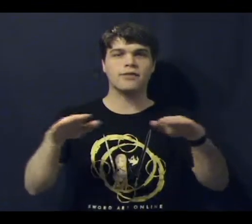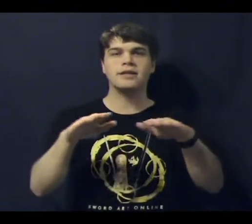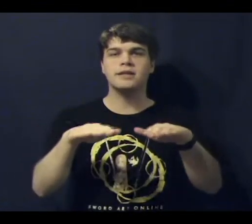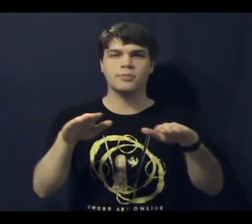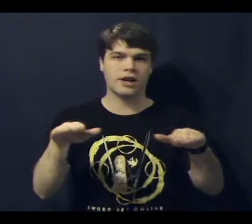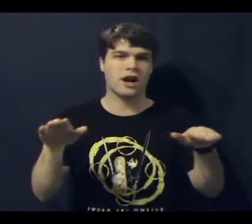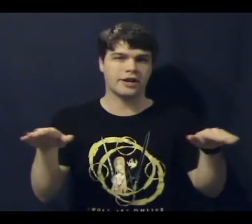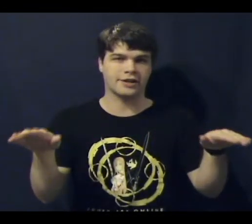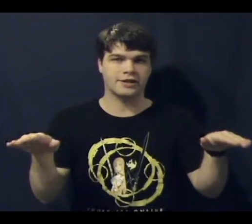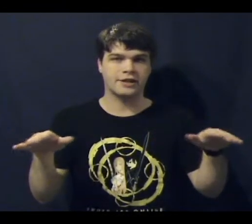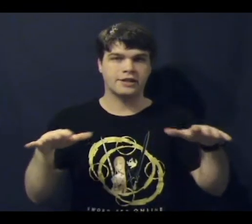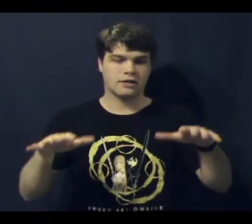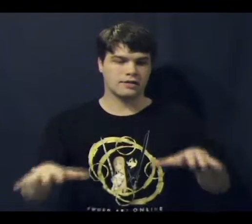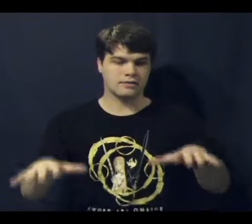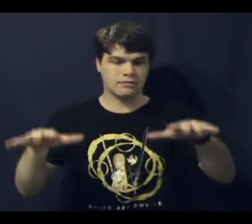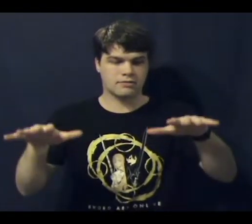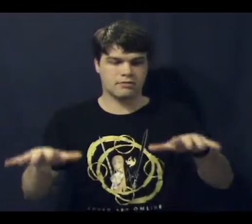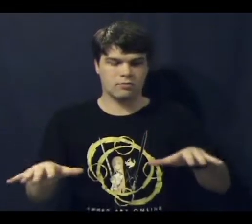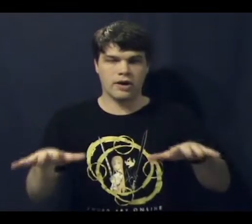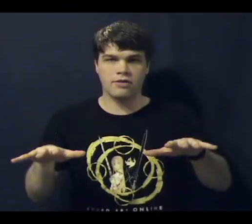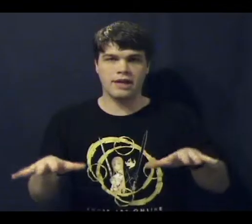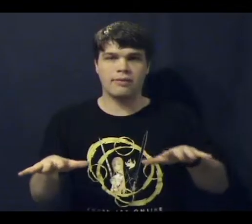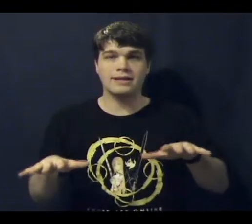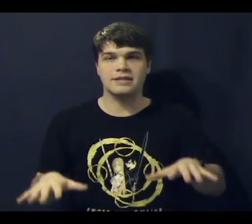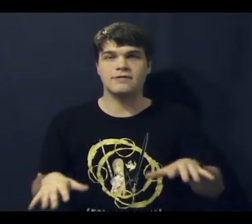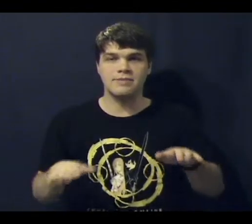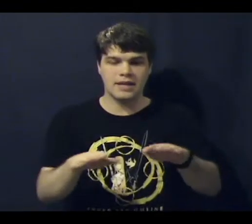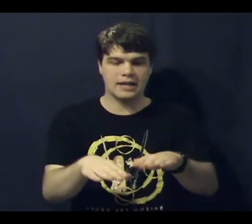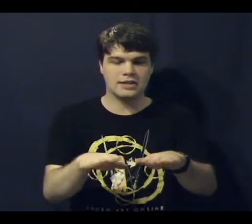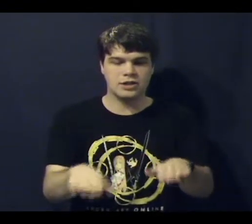have it a little bit higher, 'cause where are they relative to me?